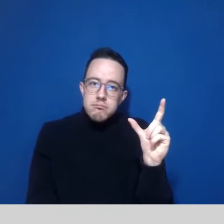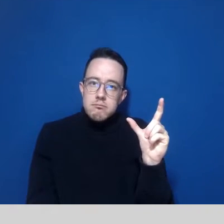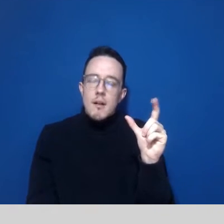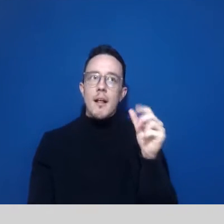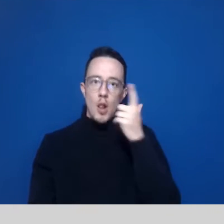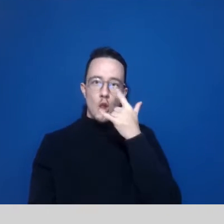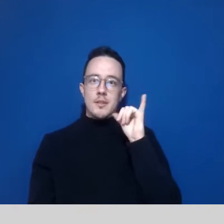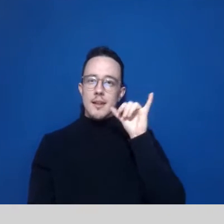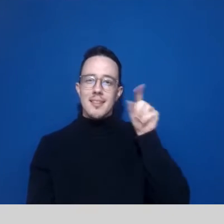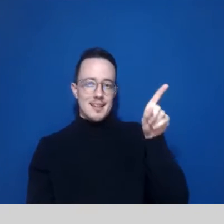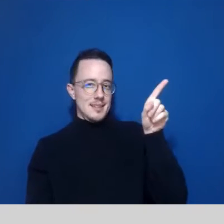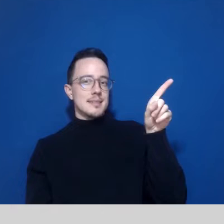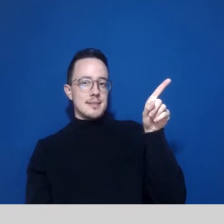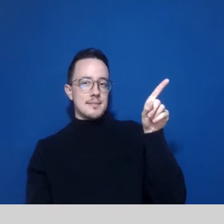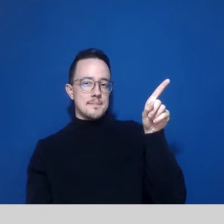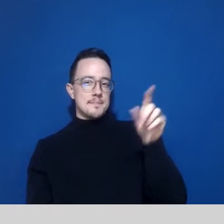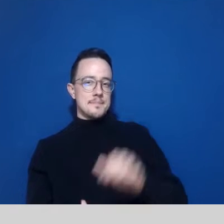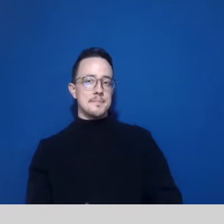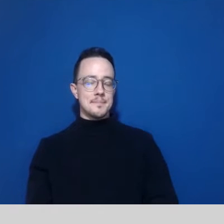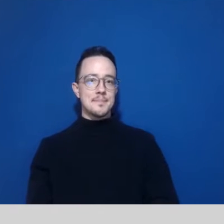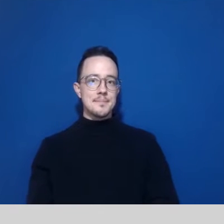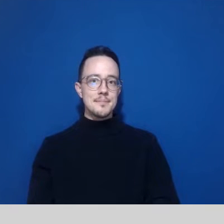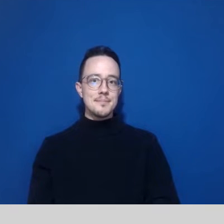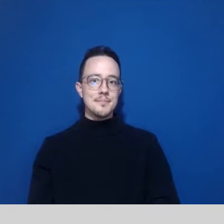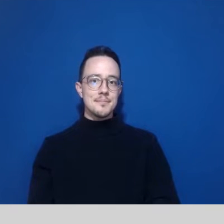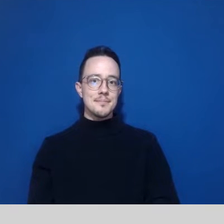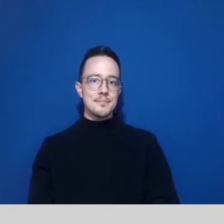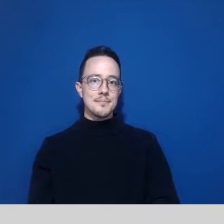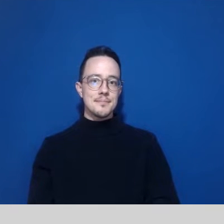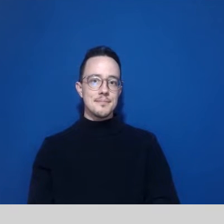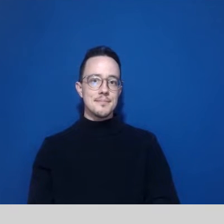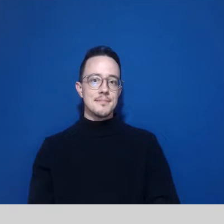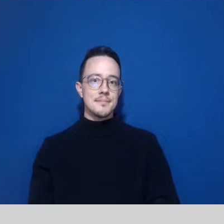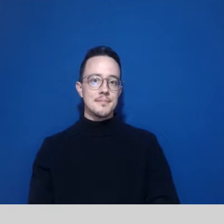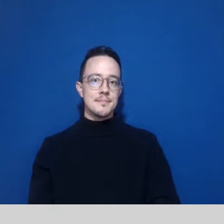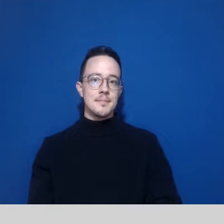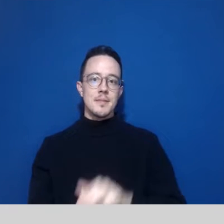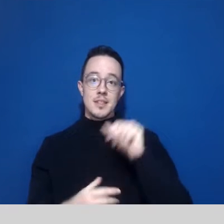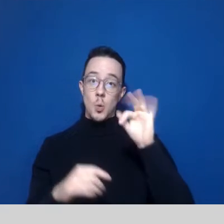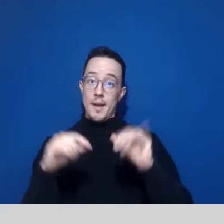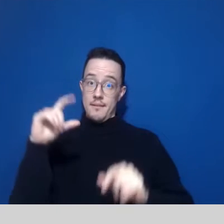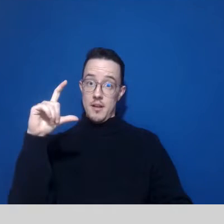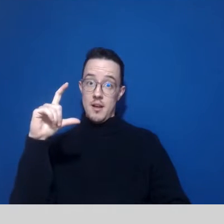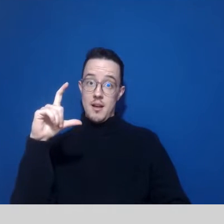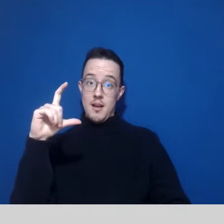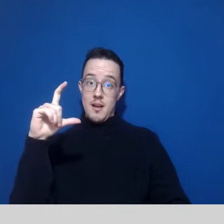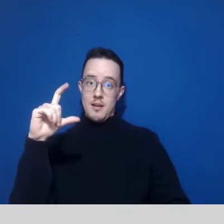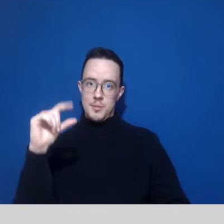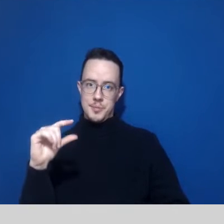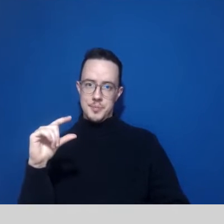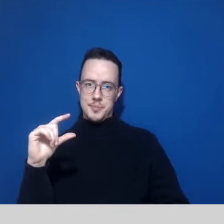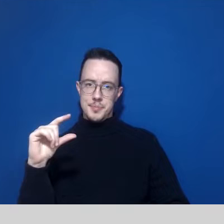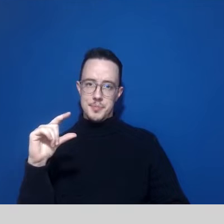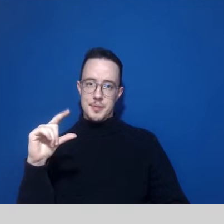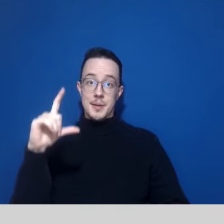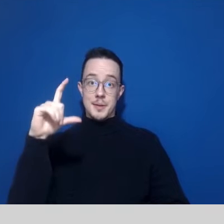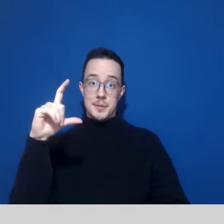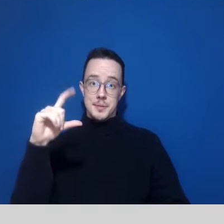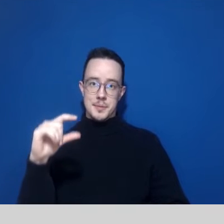which is a little bit wider. This is it. So if you take this upper case scharfes S and you lower it,